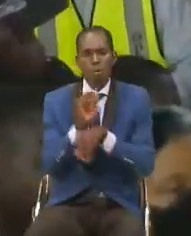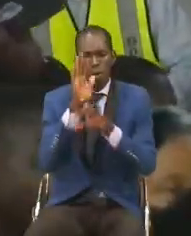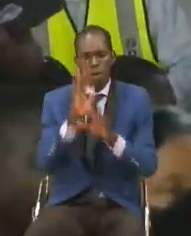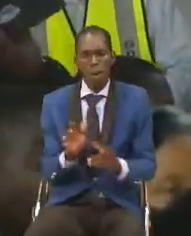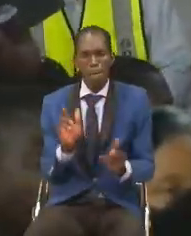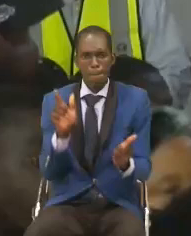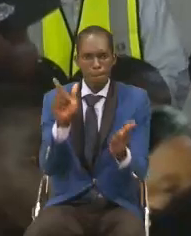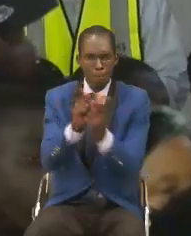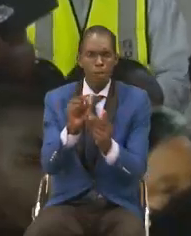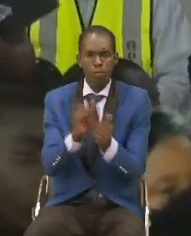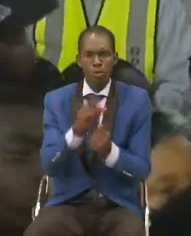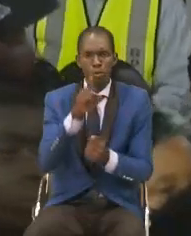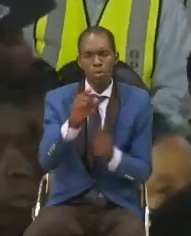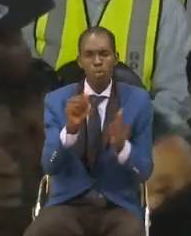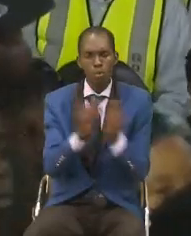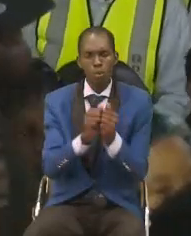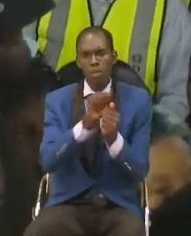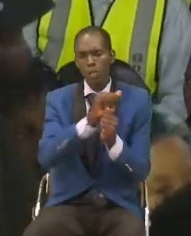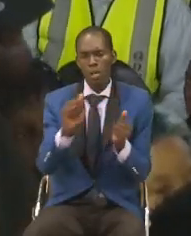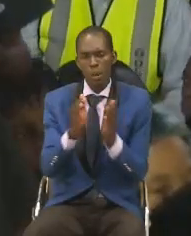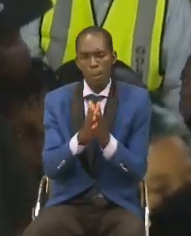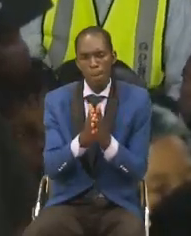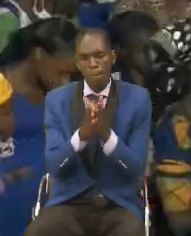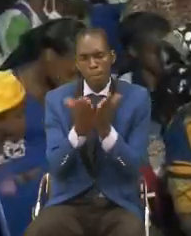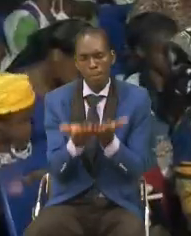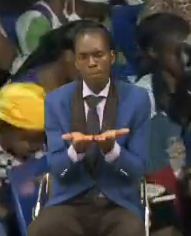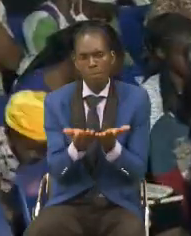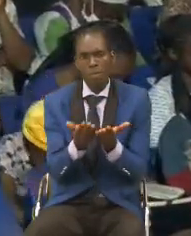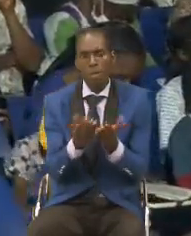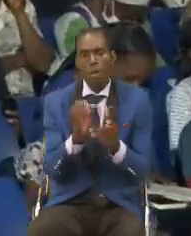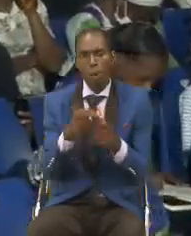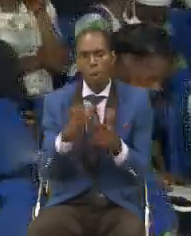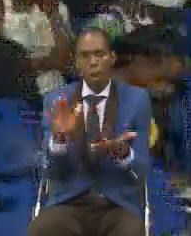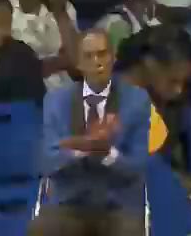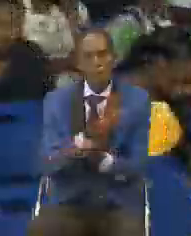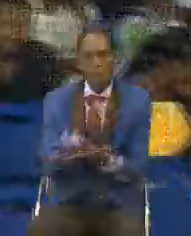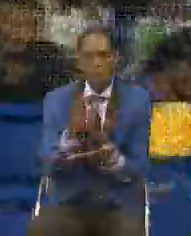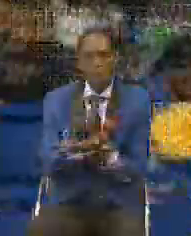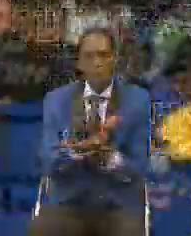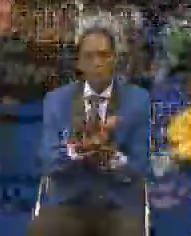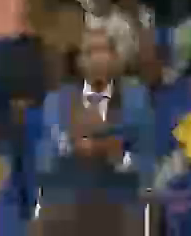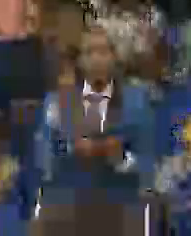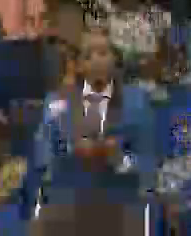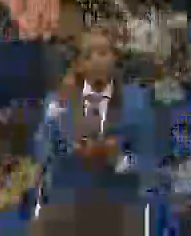will be there now to attend to you as we call on our stage overseer here to